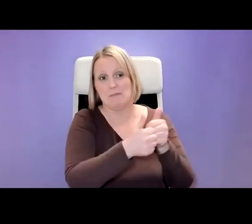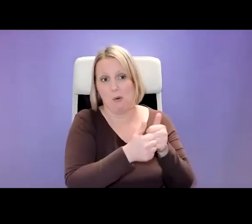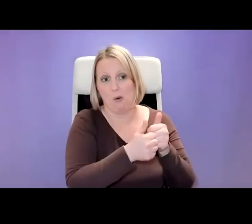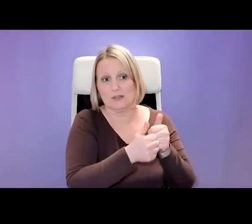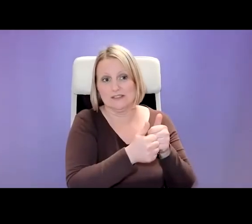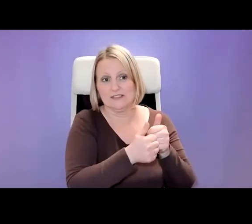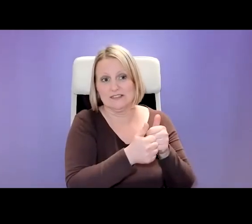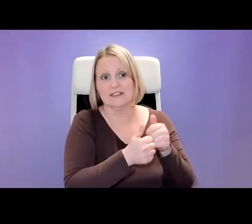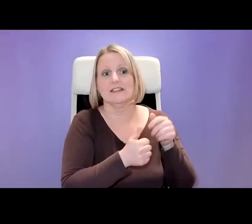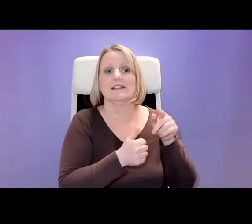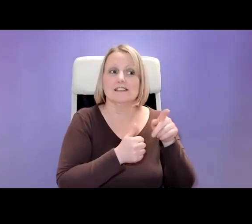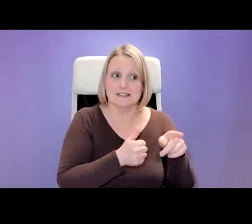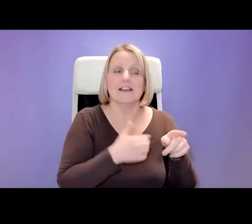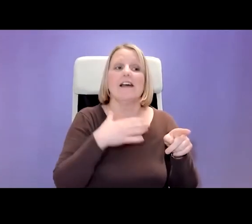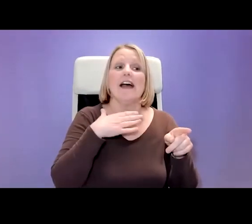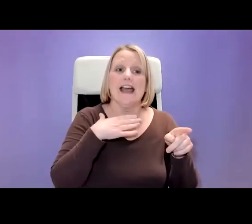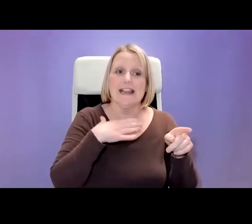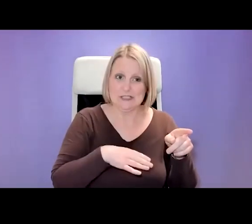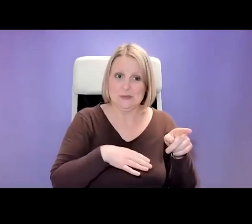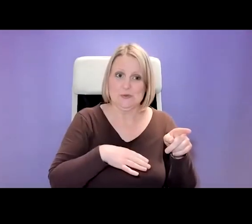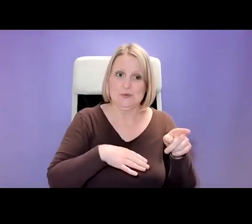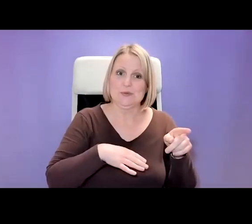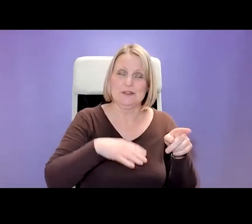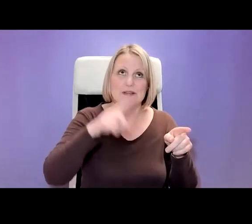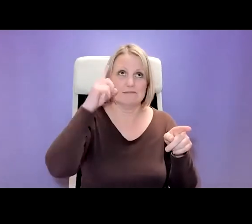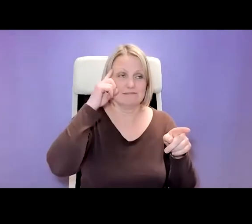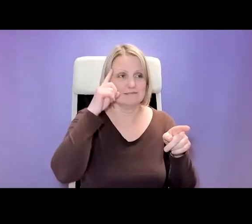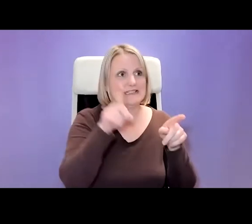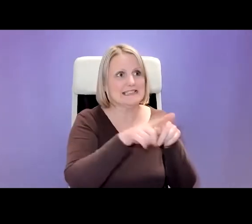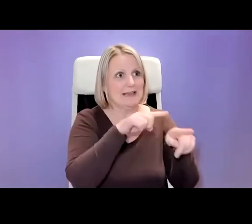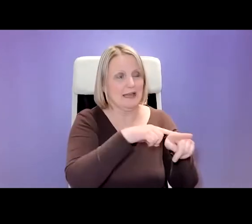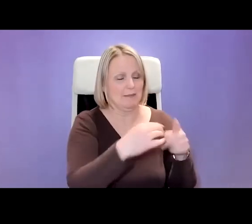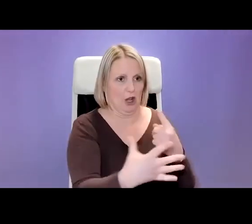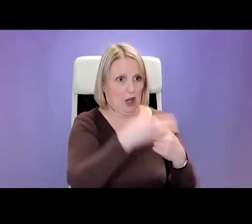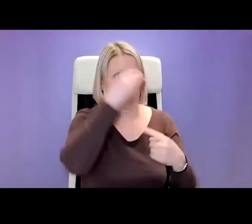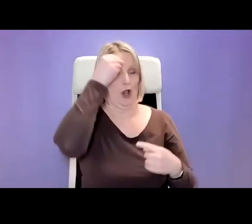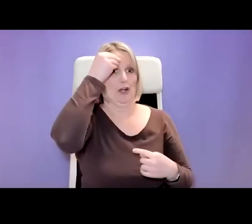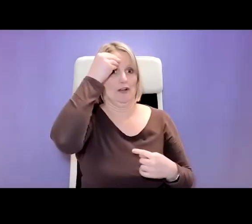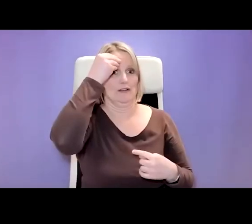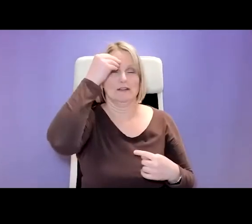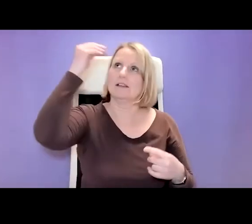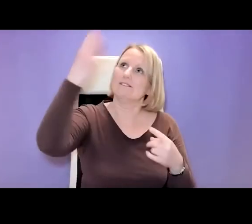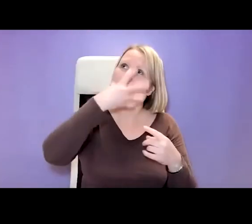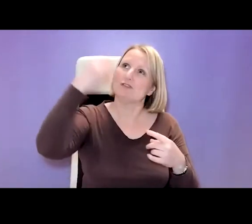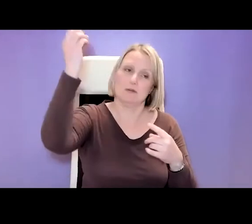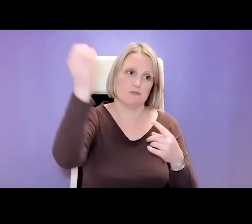without constraining our expectations of what the Spirit might be bringing into the world and into the congregation through them.